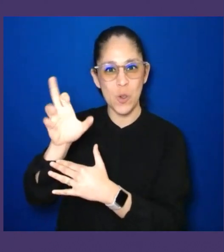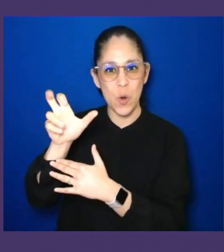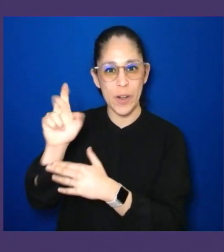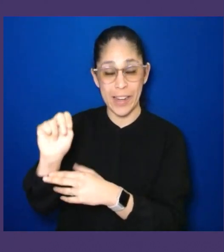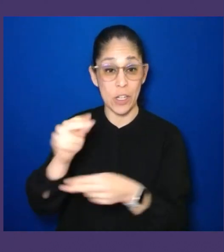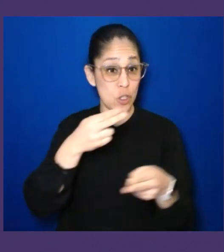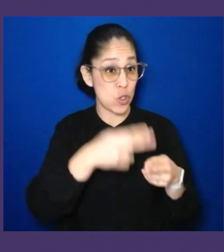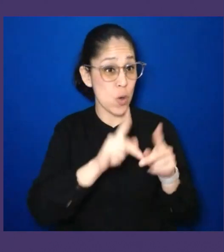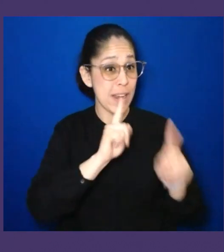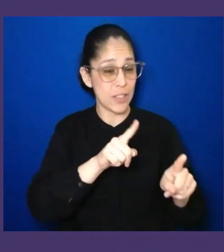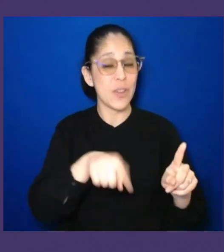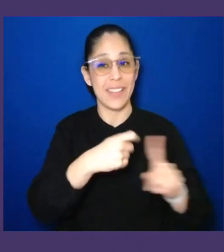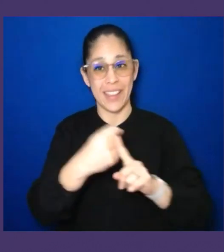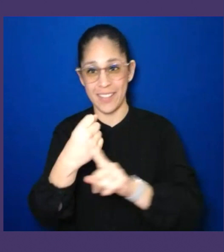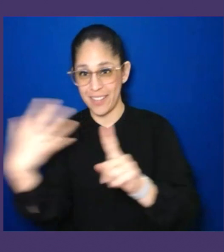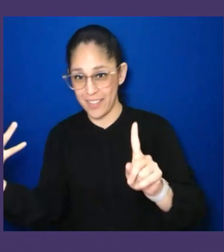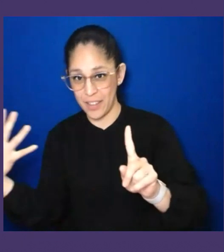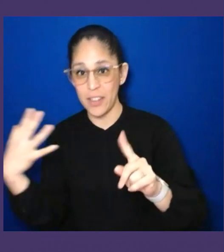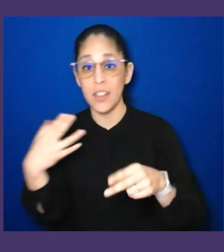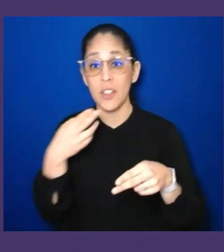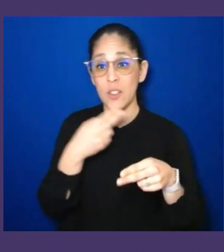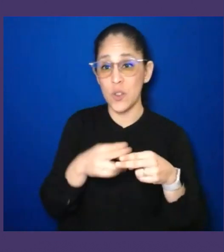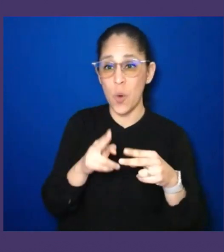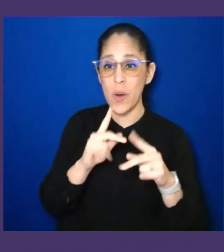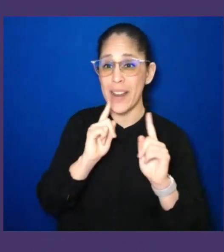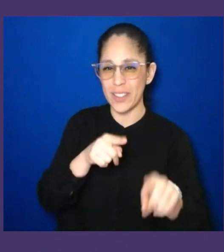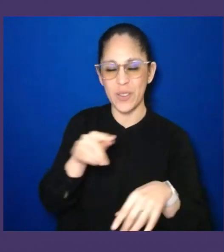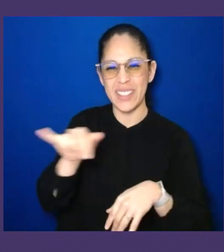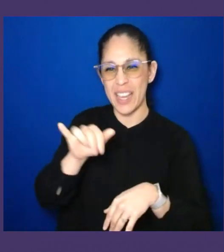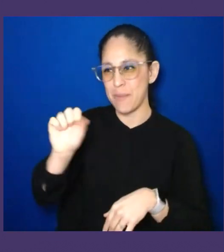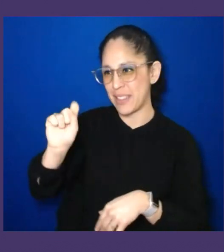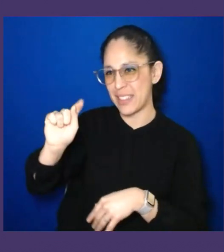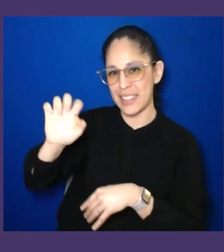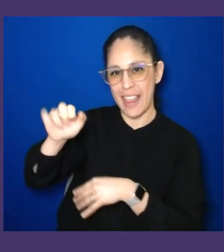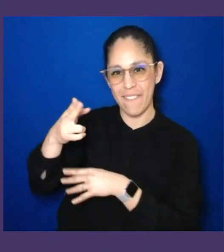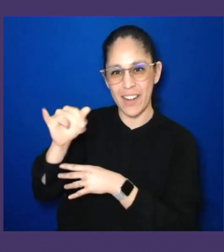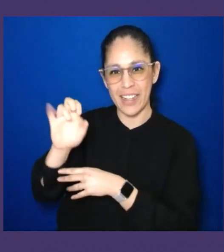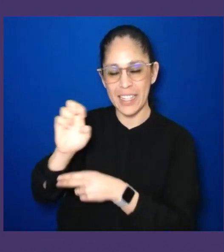exactly what Stephanie just said. It's that spectrum from compliance to culture,